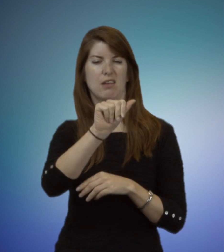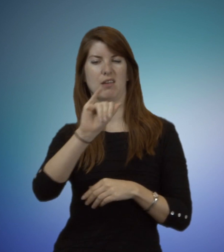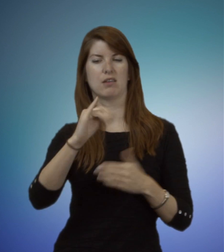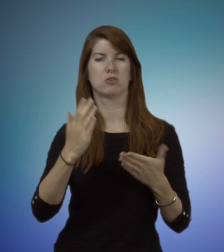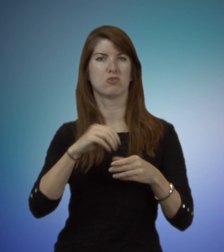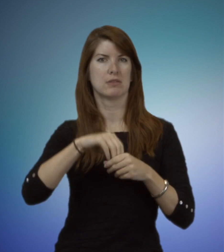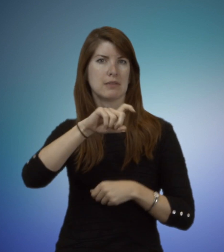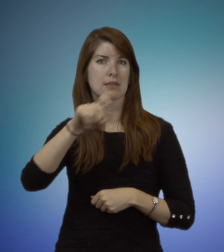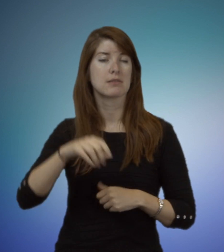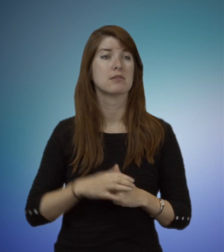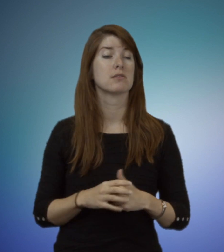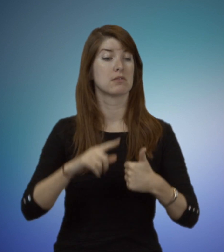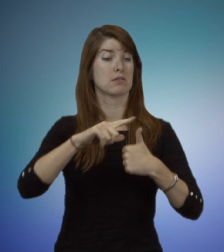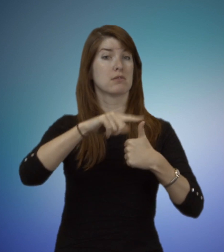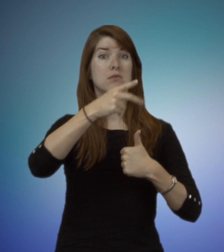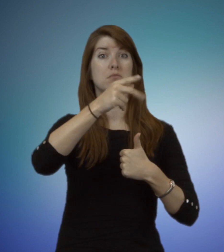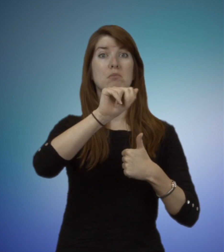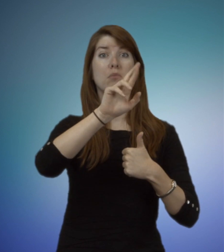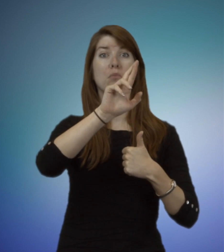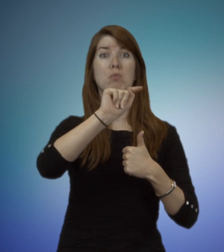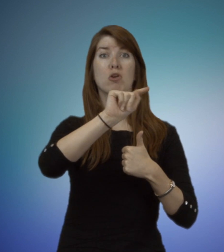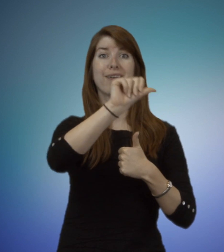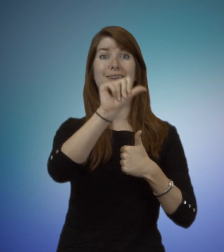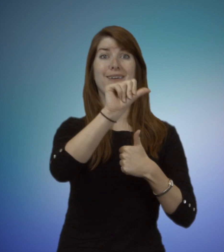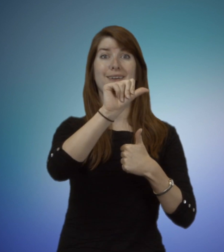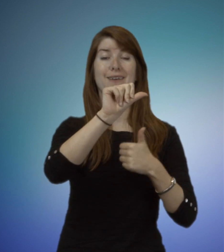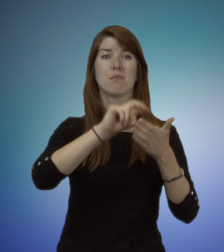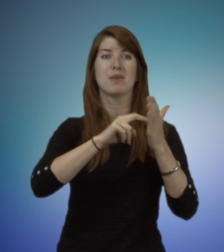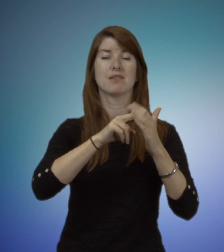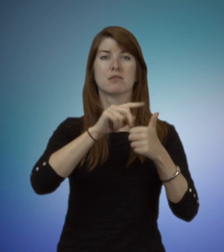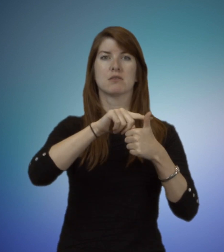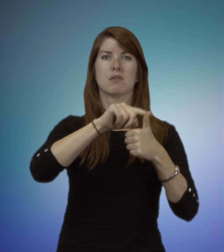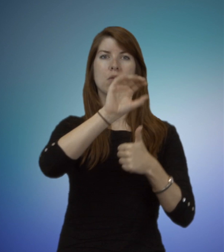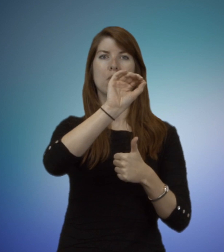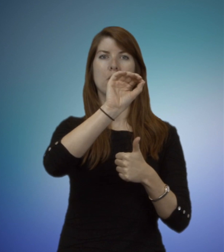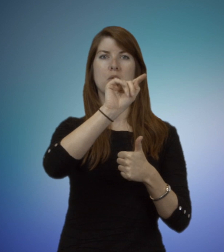Part A refers to an otological assessment.